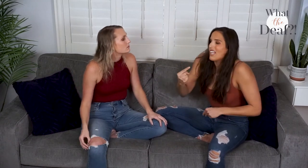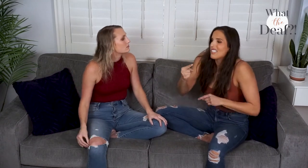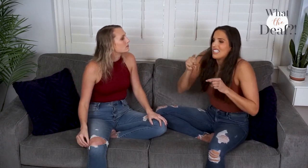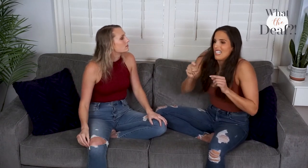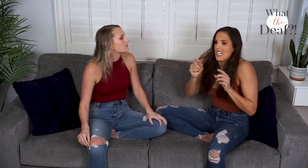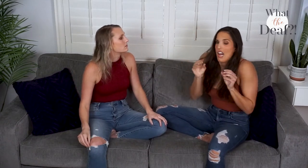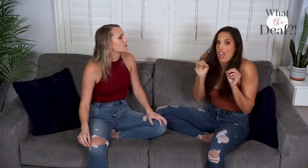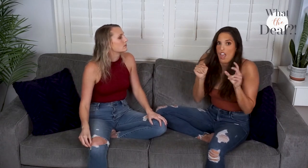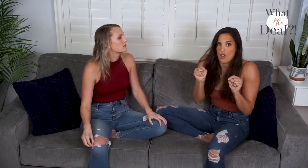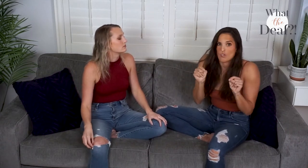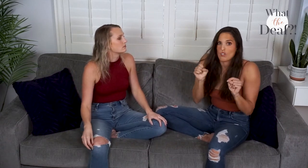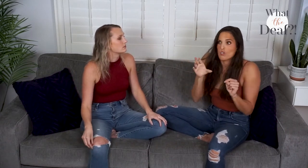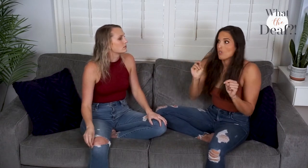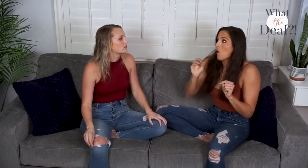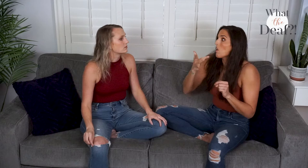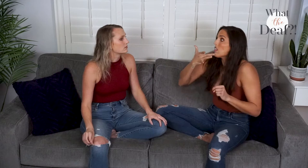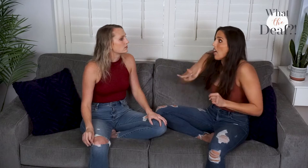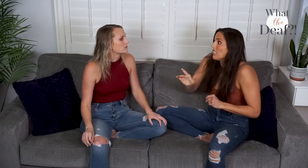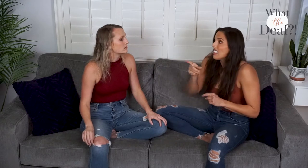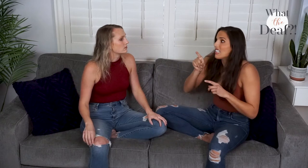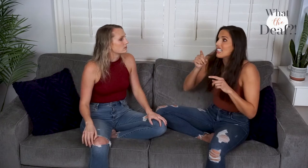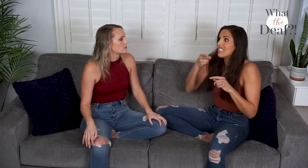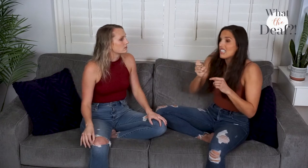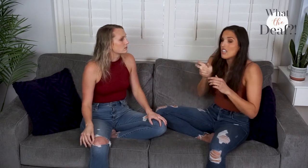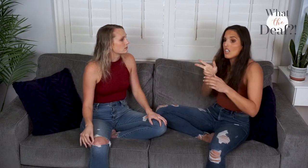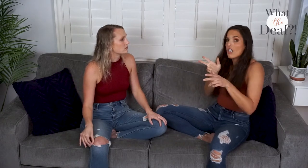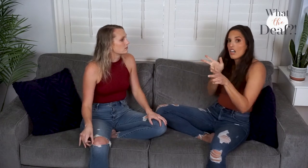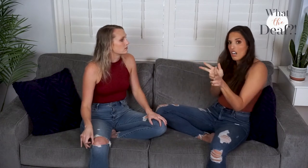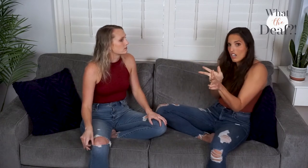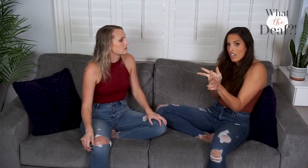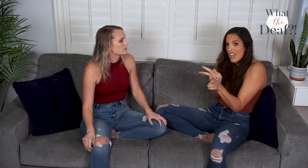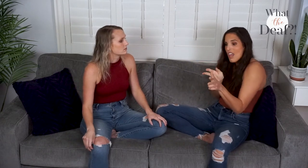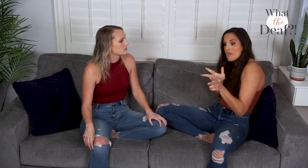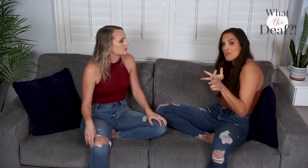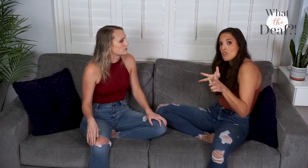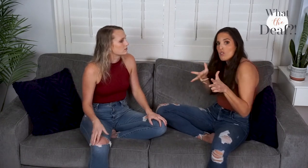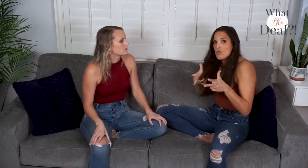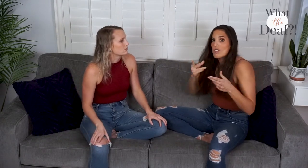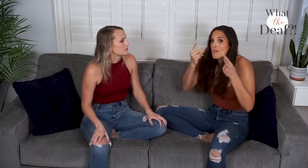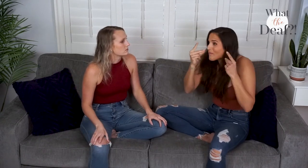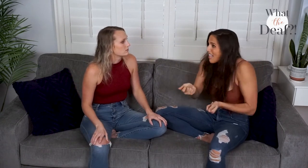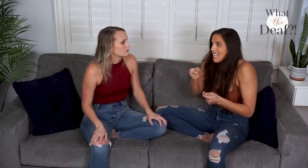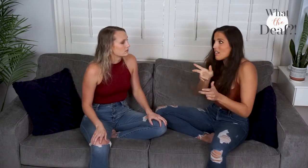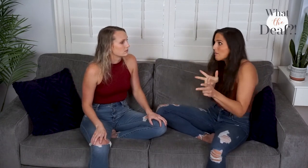I just was thinking, “Get outta there.” Luckily he moved away from the car and then once he